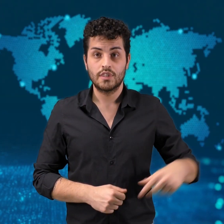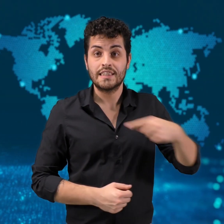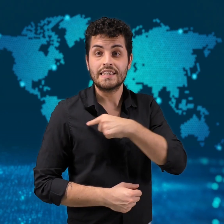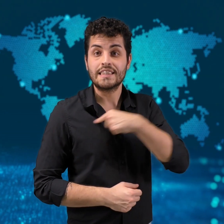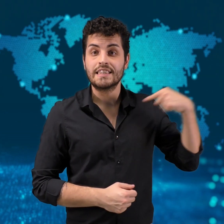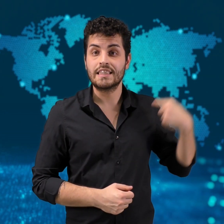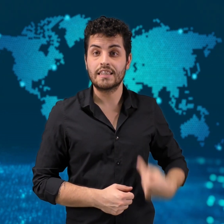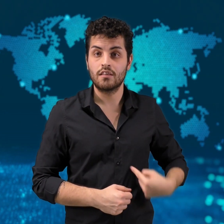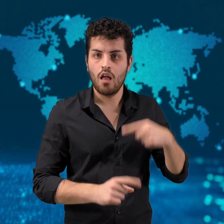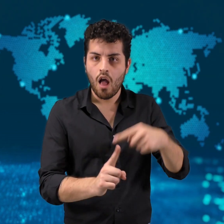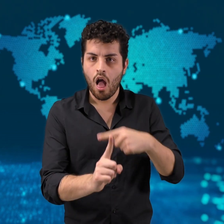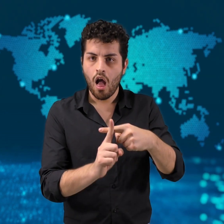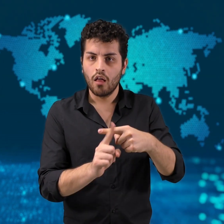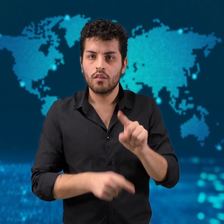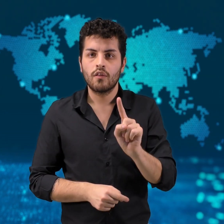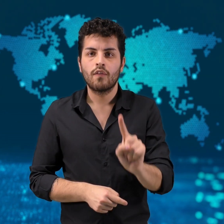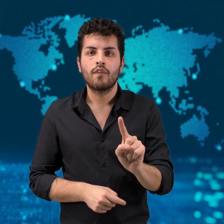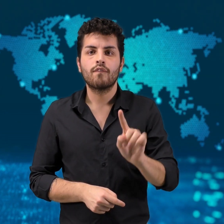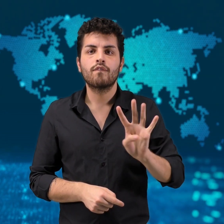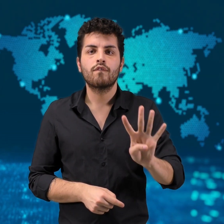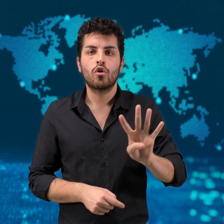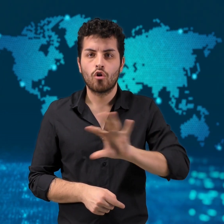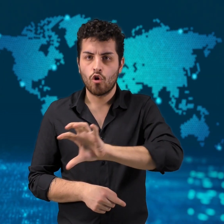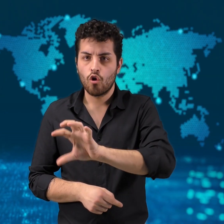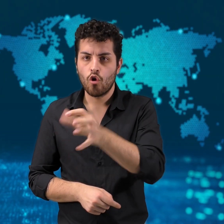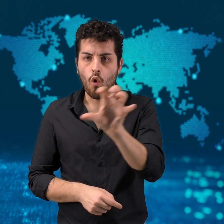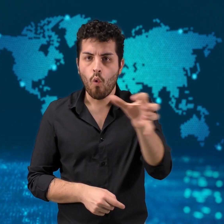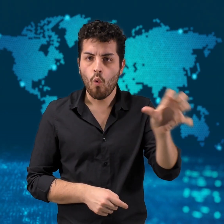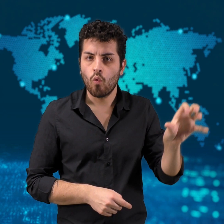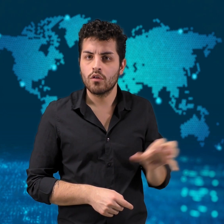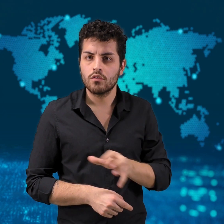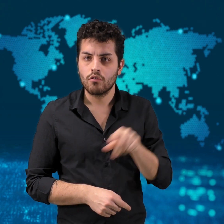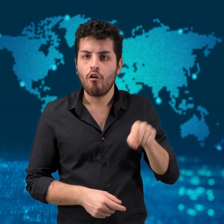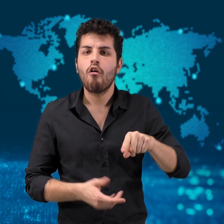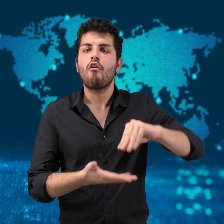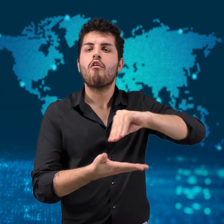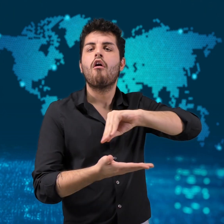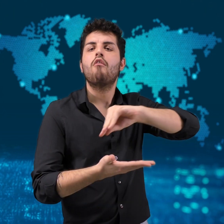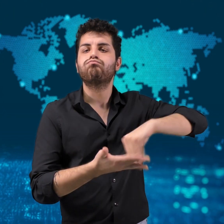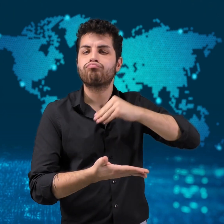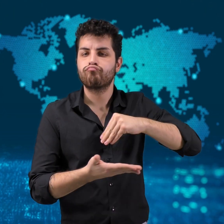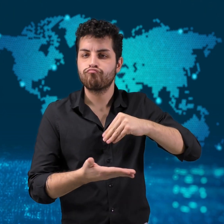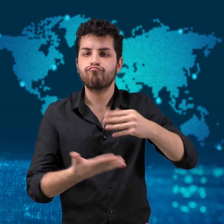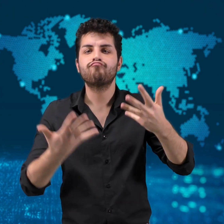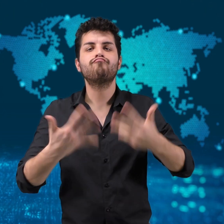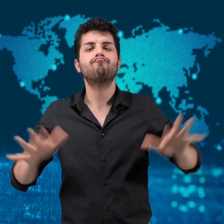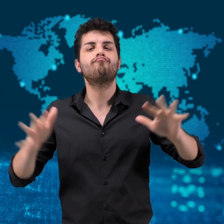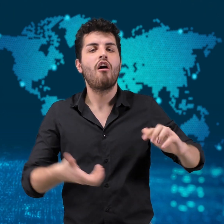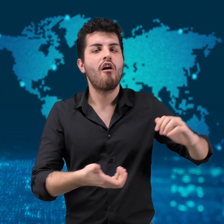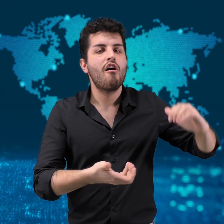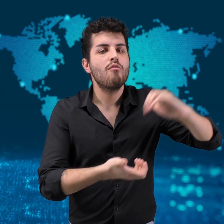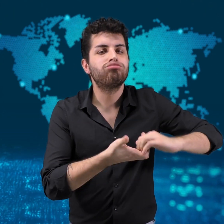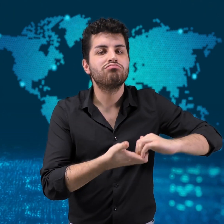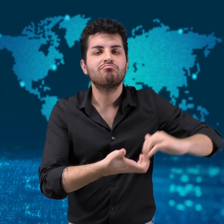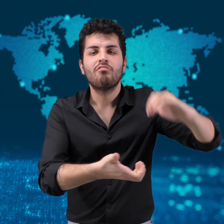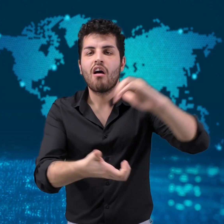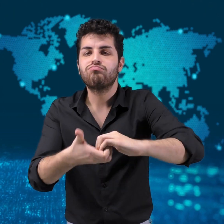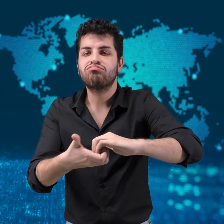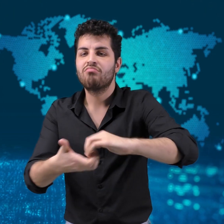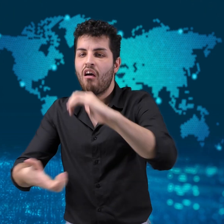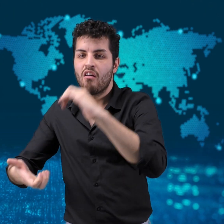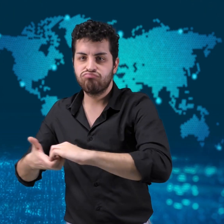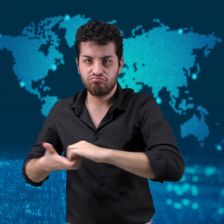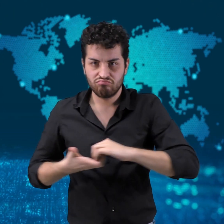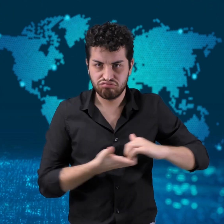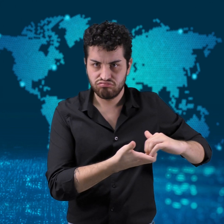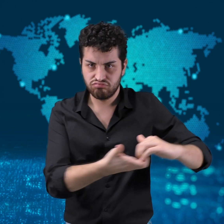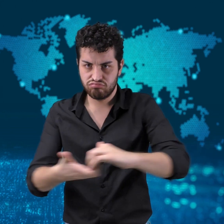[Nicola]: China and 14 other countries have signed a trade pact.